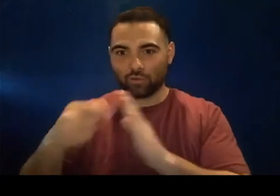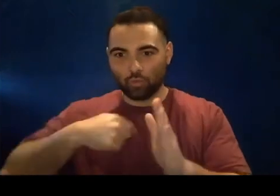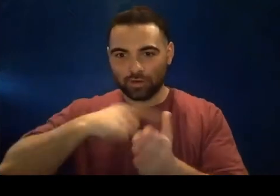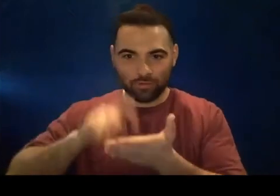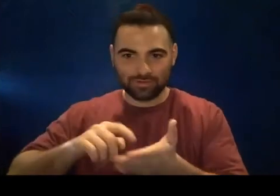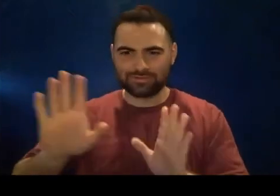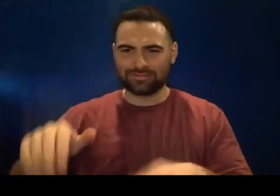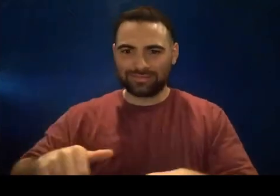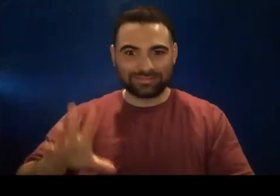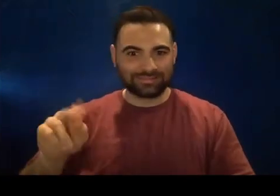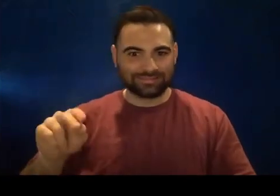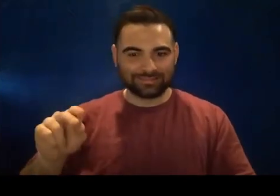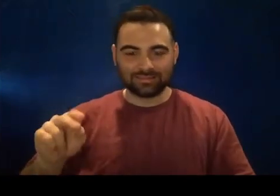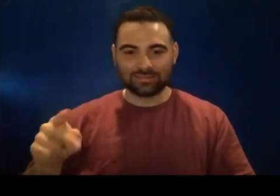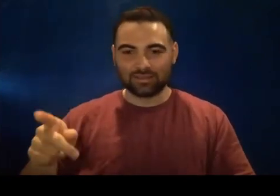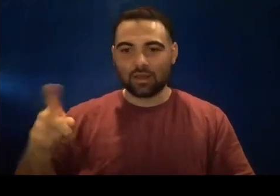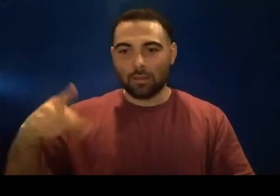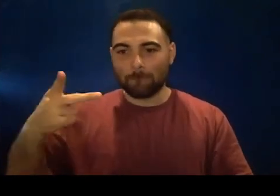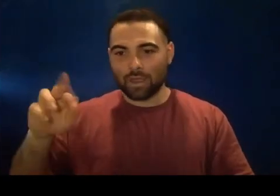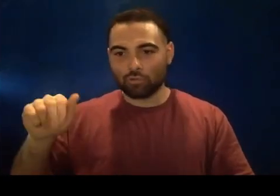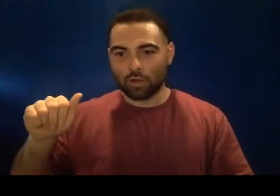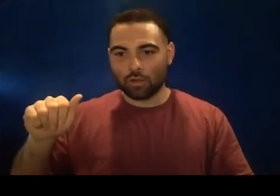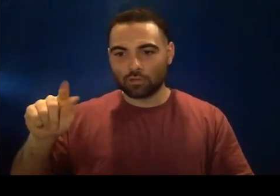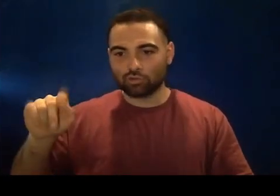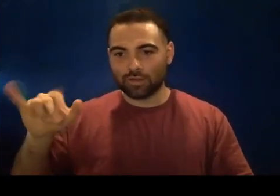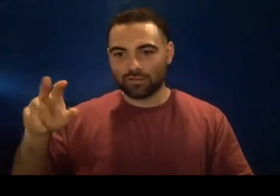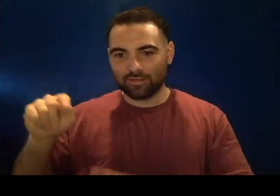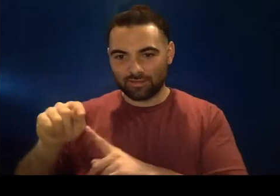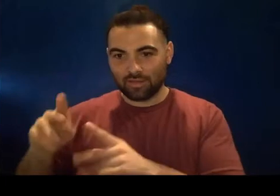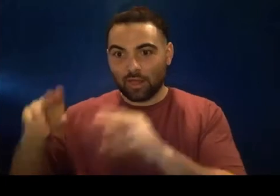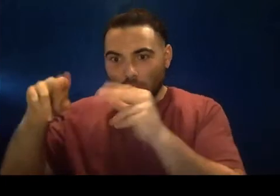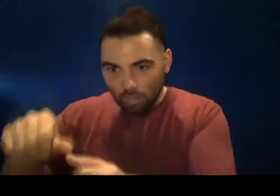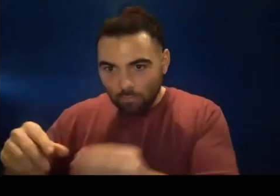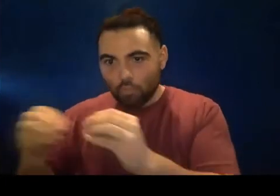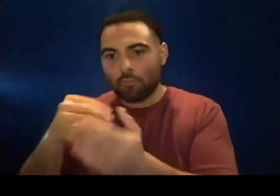They've spent about three times more in paratransit than they have on investment in elevators. So...